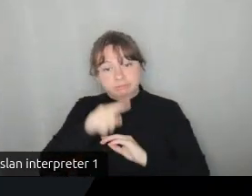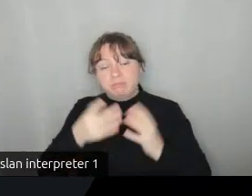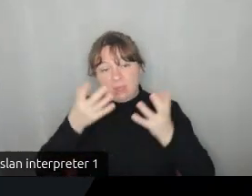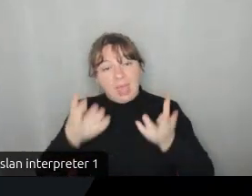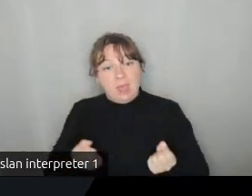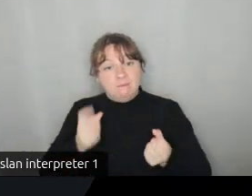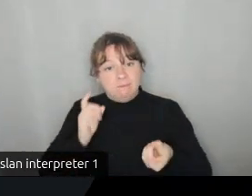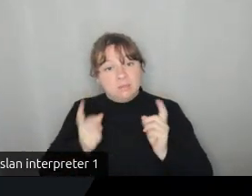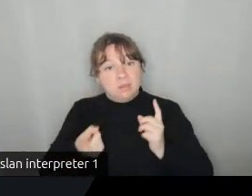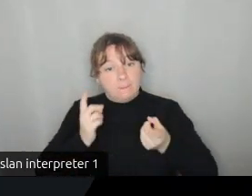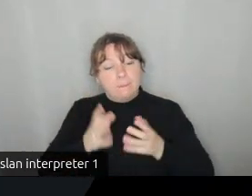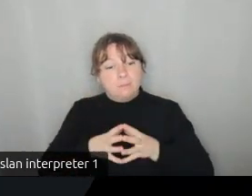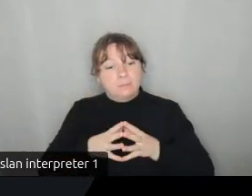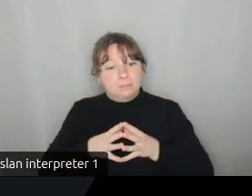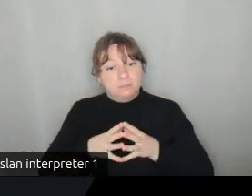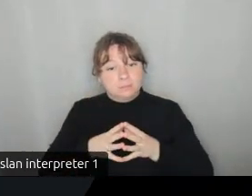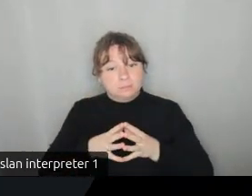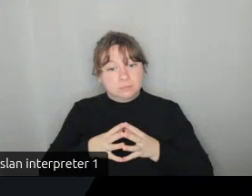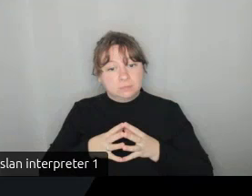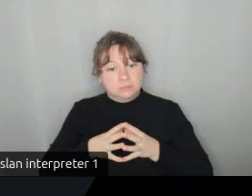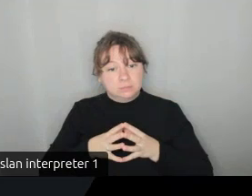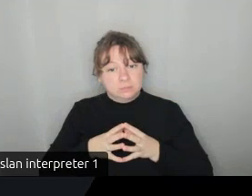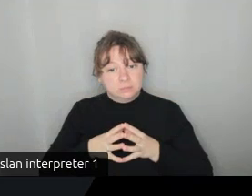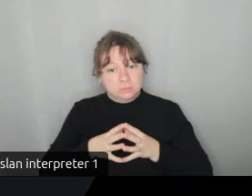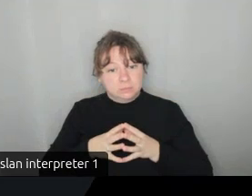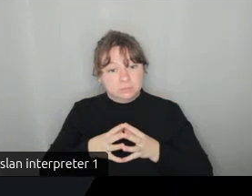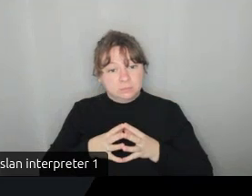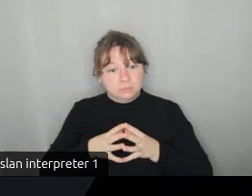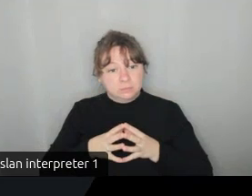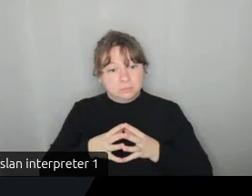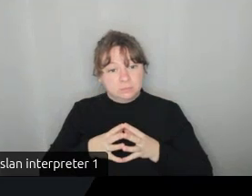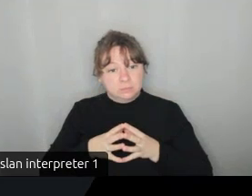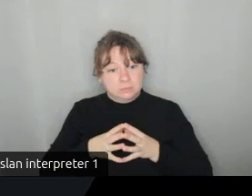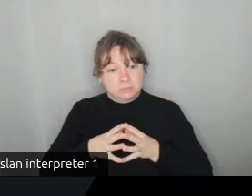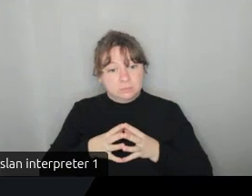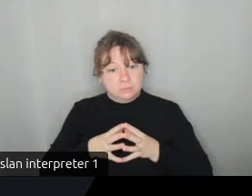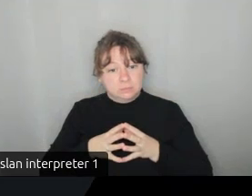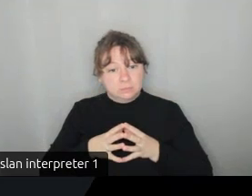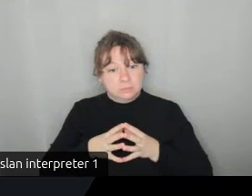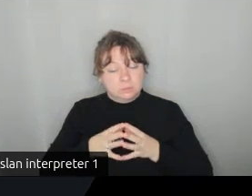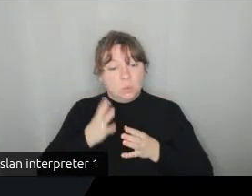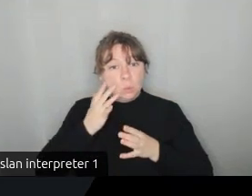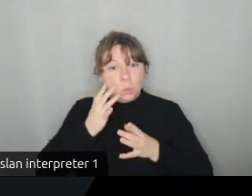see that it says except when communicating with the aggrieved by text, telephone or email. Now family